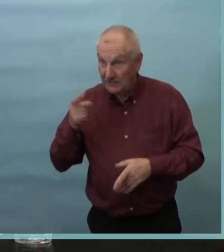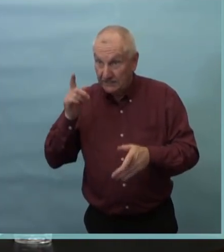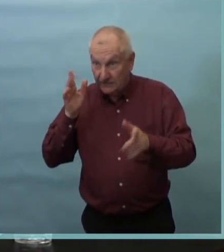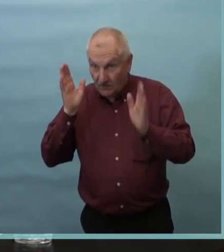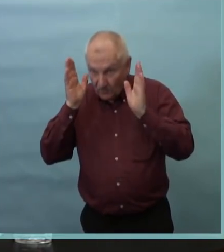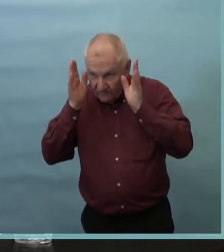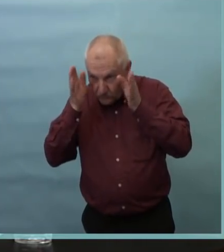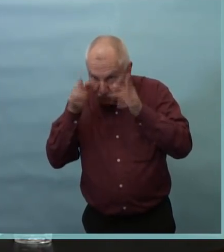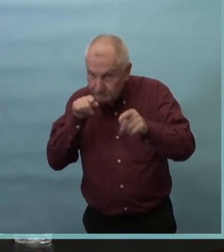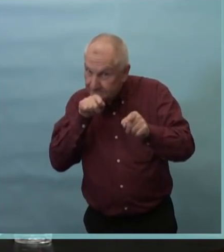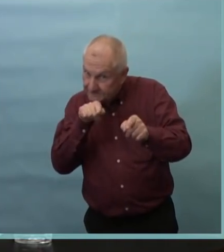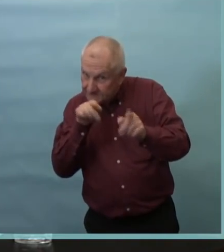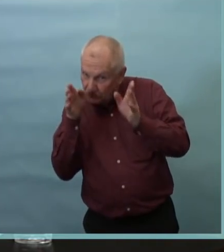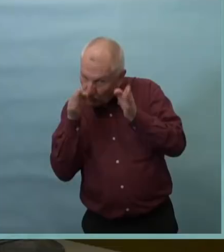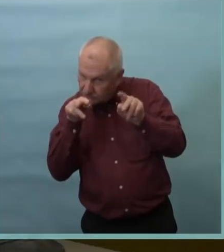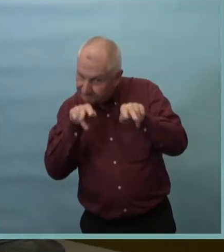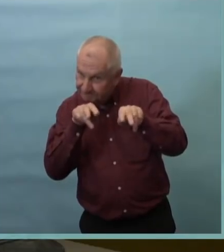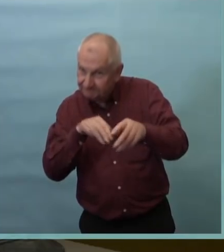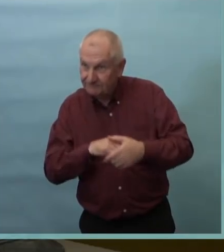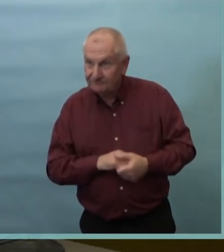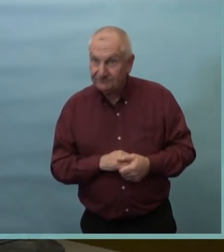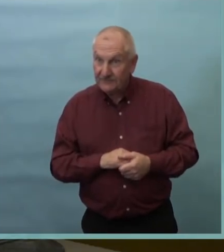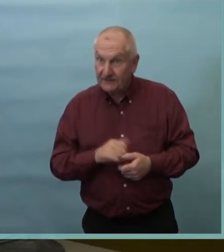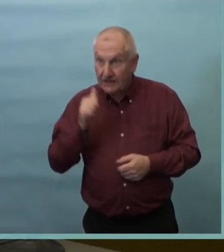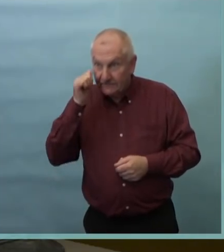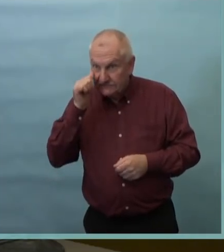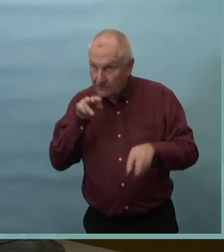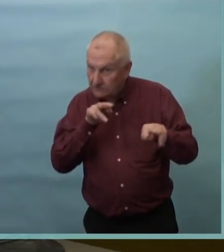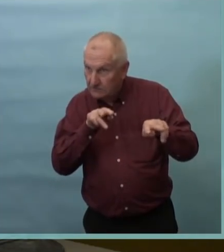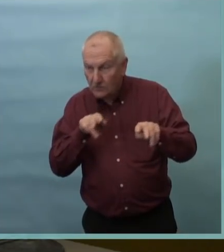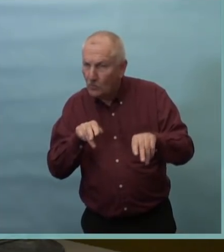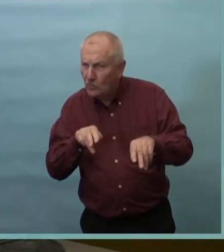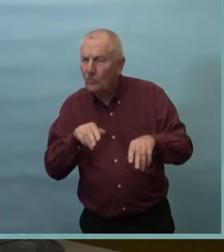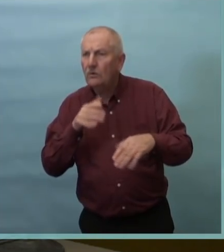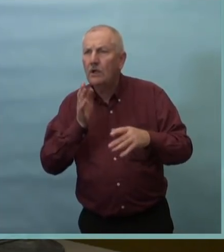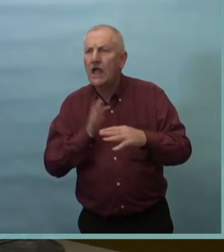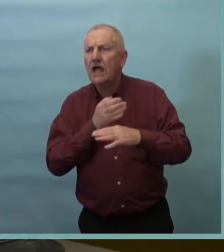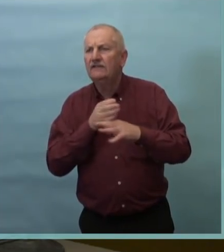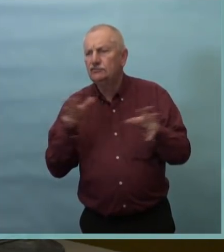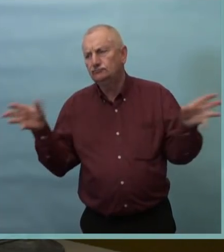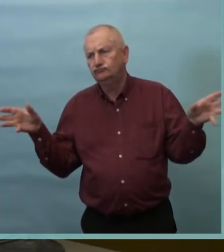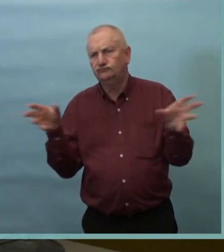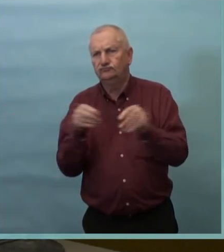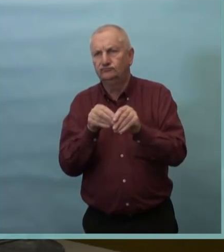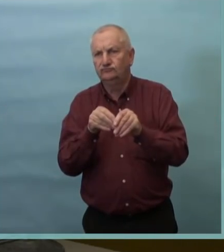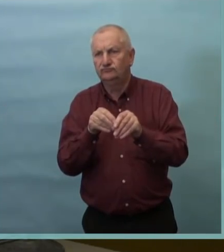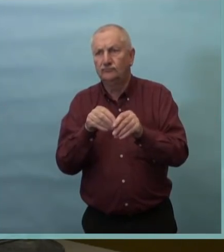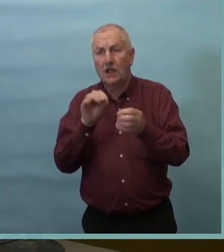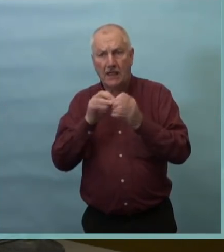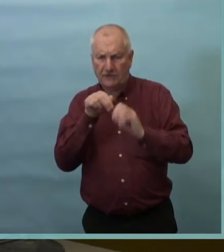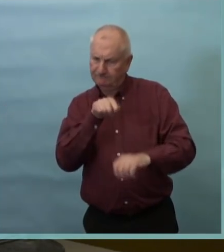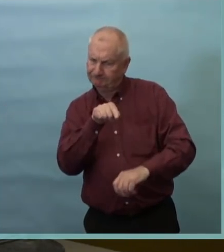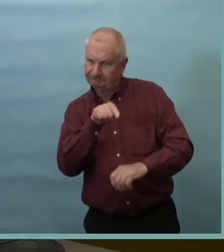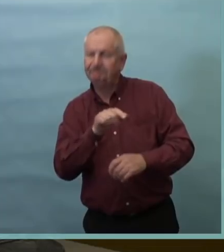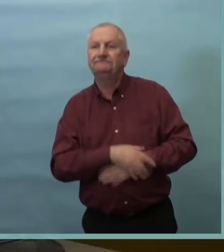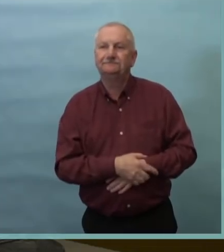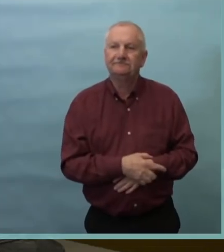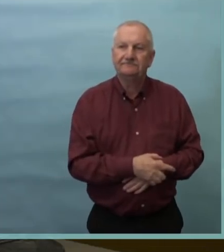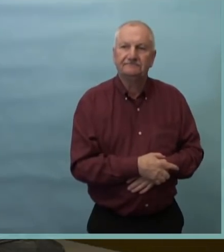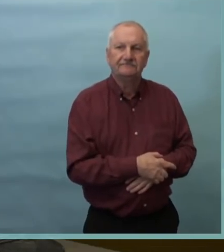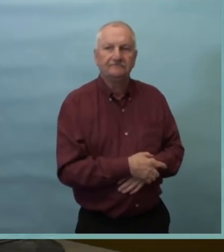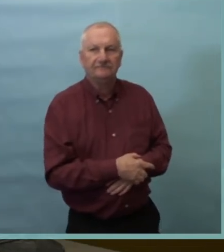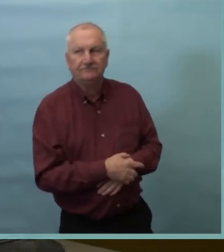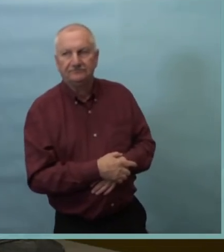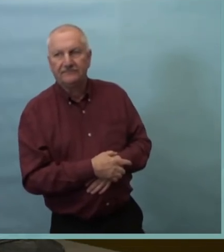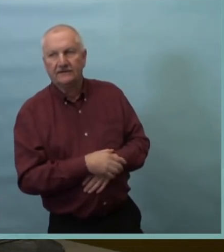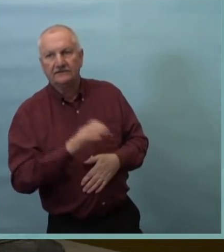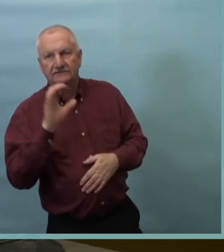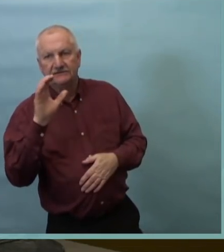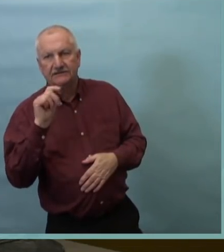number of days from CTV Winnipeg Michelle are you - Michelle going from C